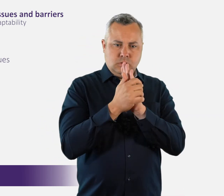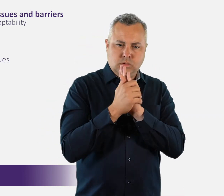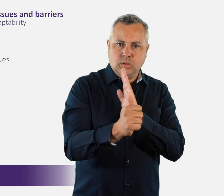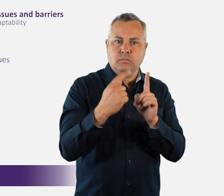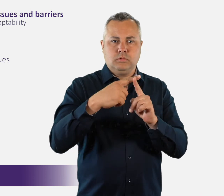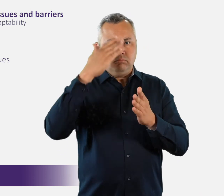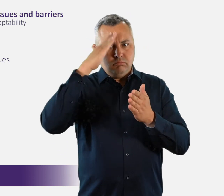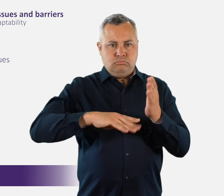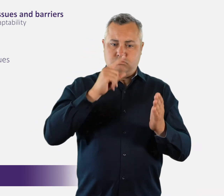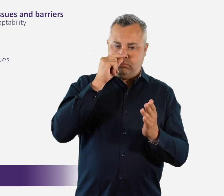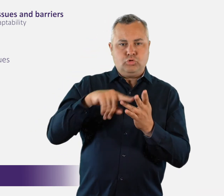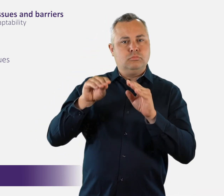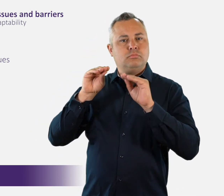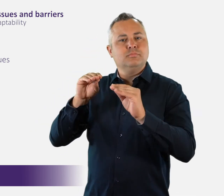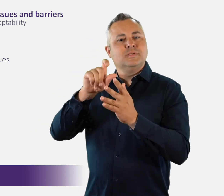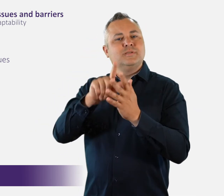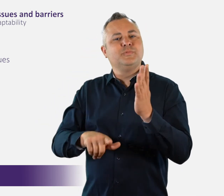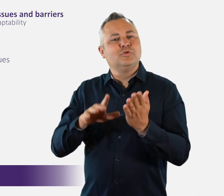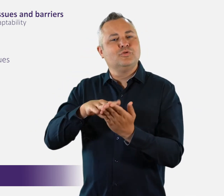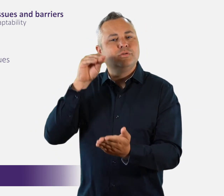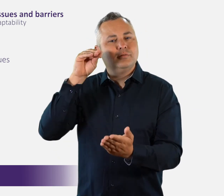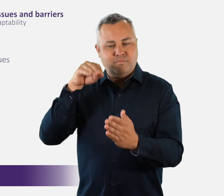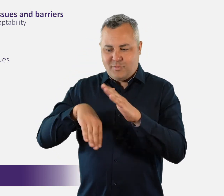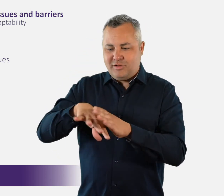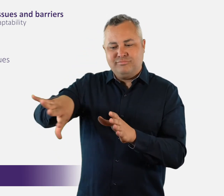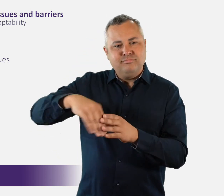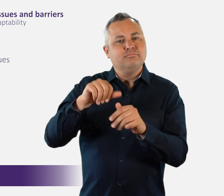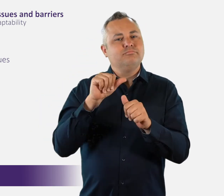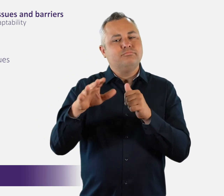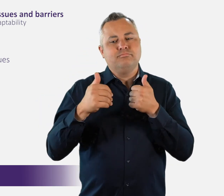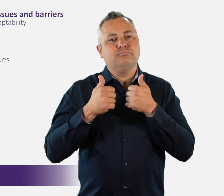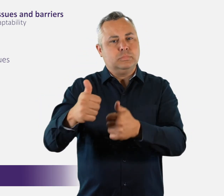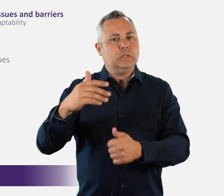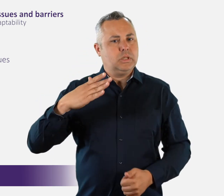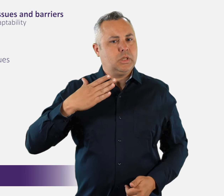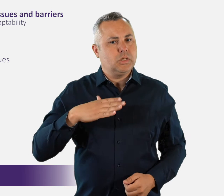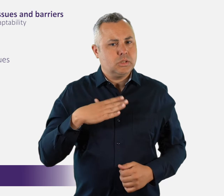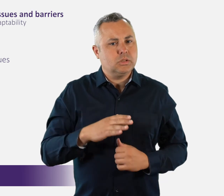are critical to providing students with disability with quality and inclusive education.